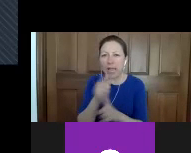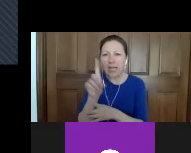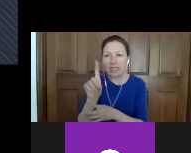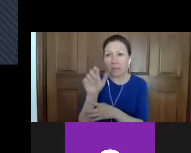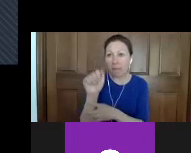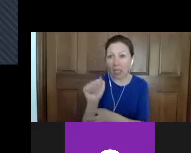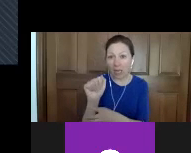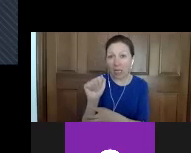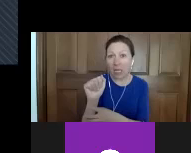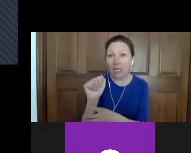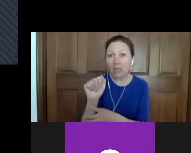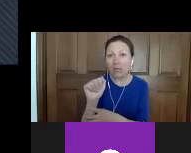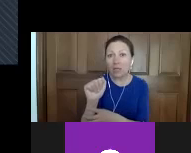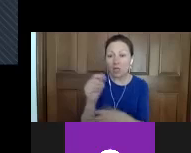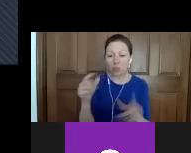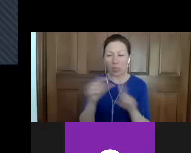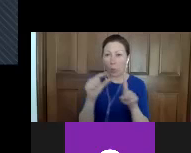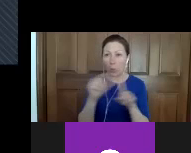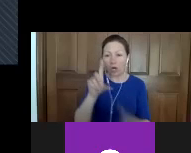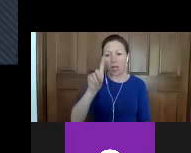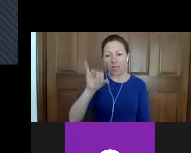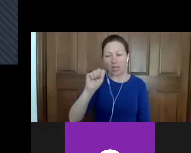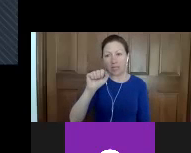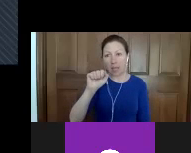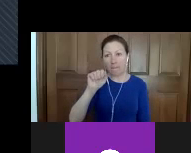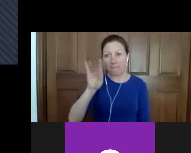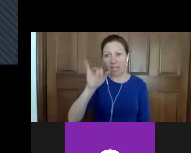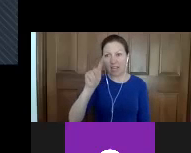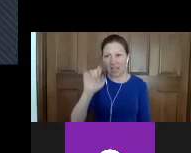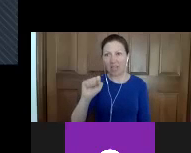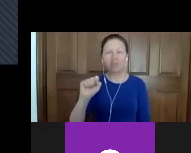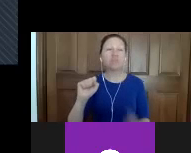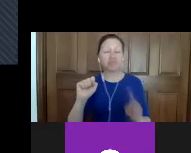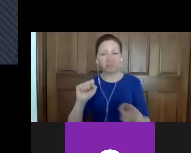more about this. But it is a great way to put it out in the open, get it out there and